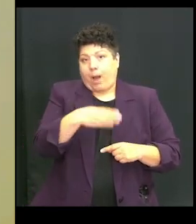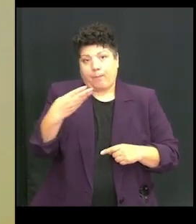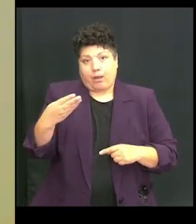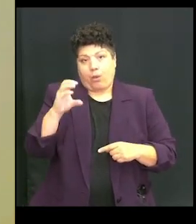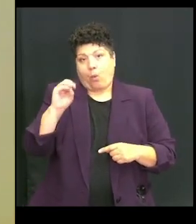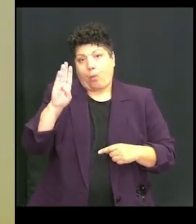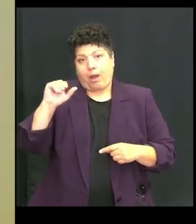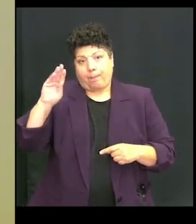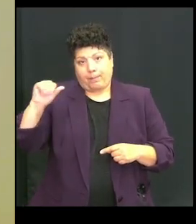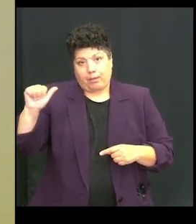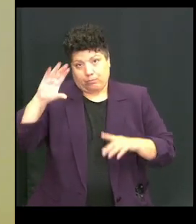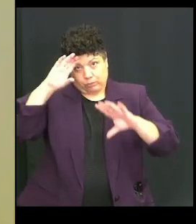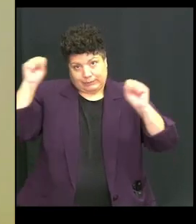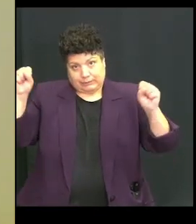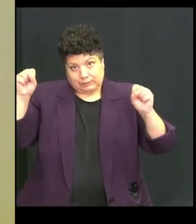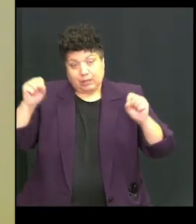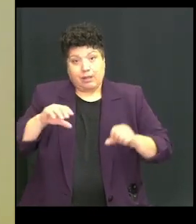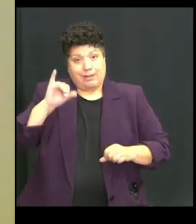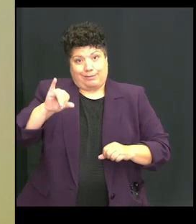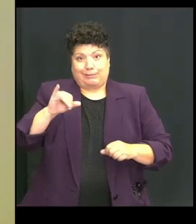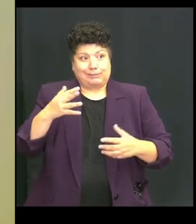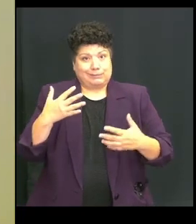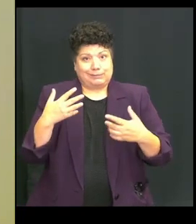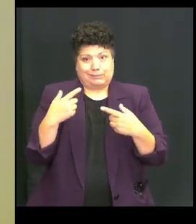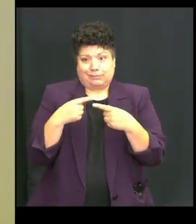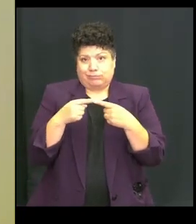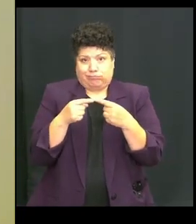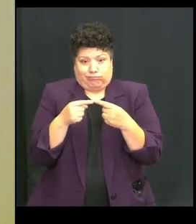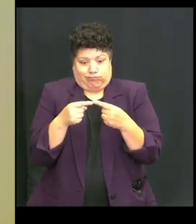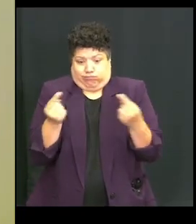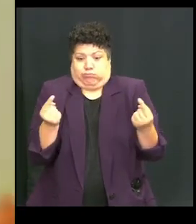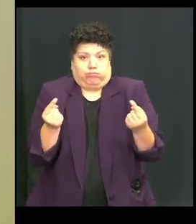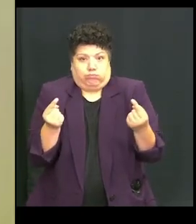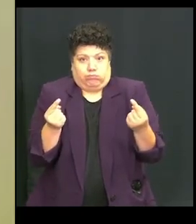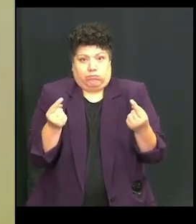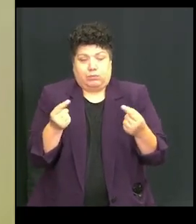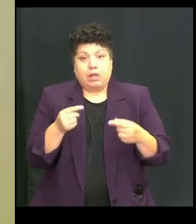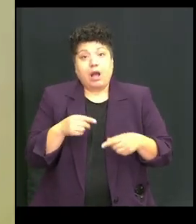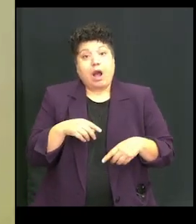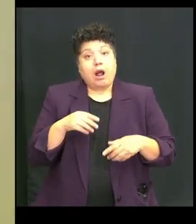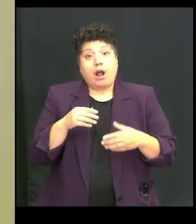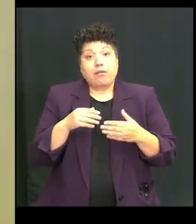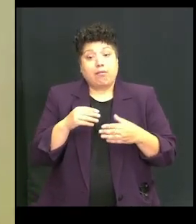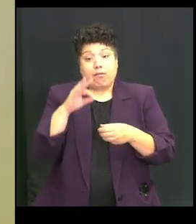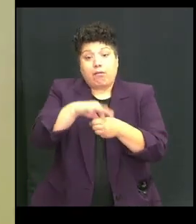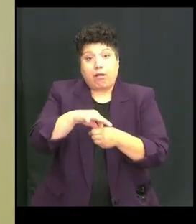which were very divisive and set up very well the even more divisive Trump presidency.